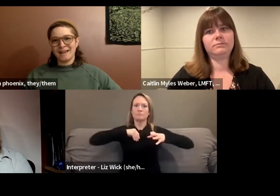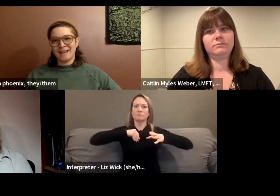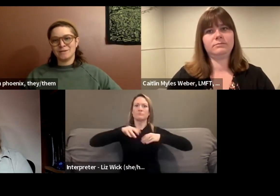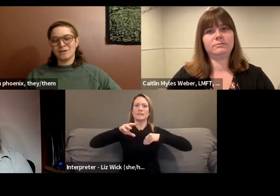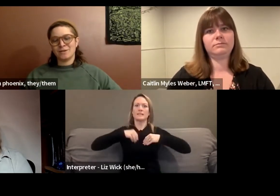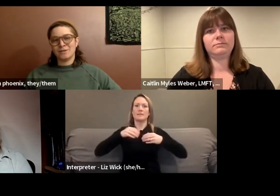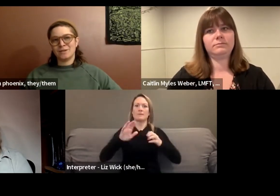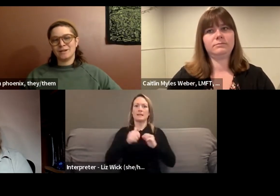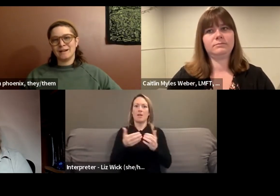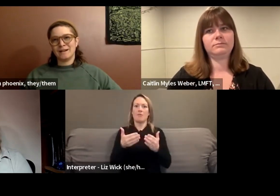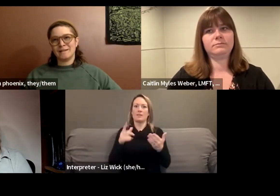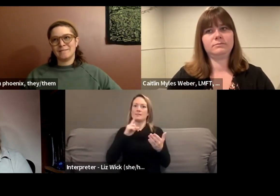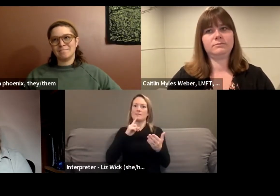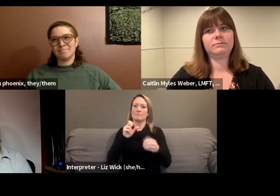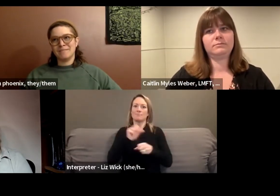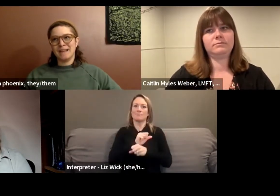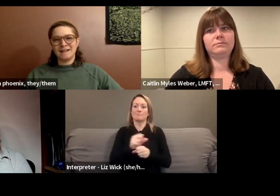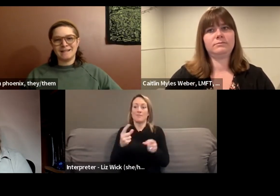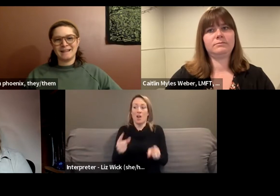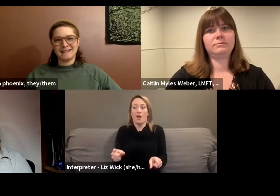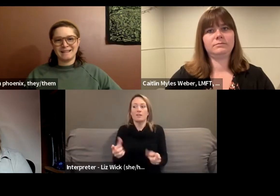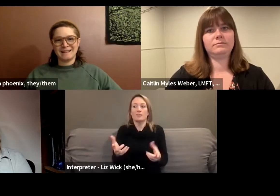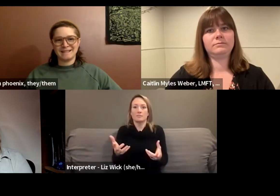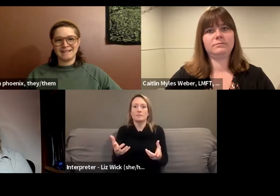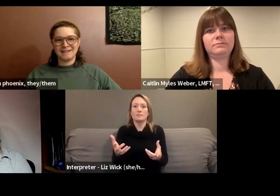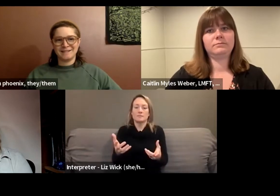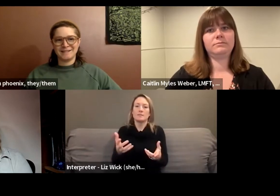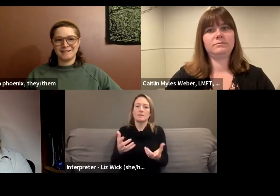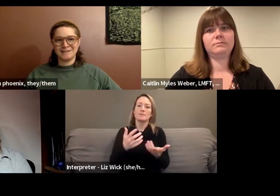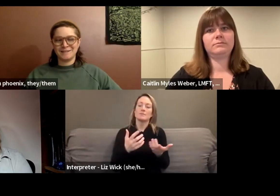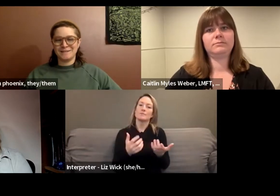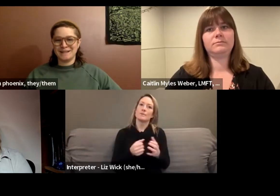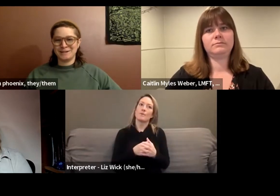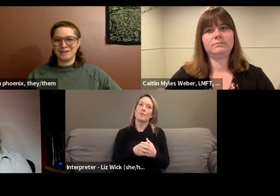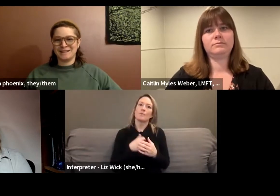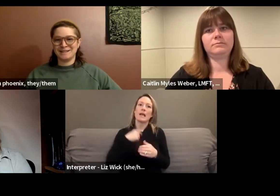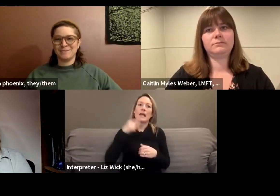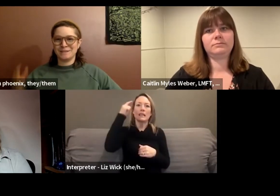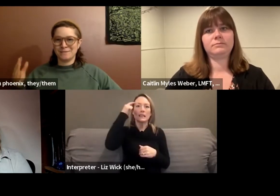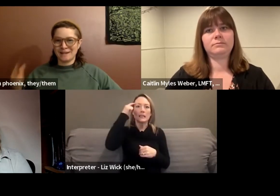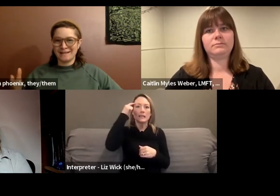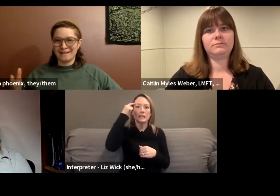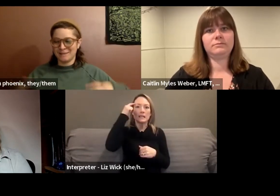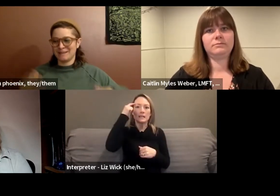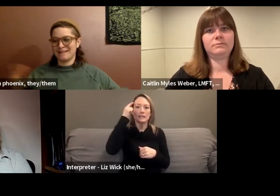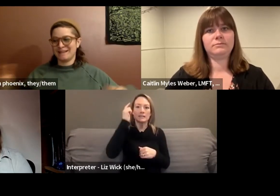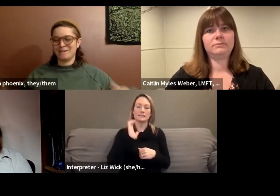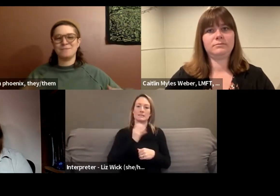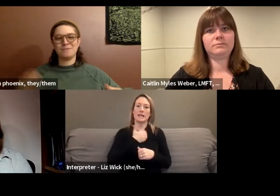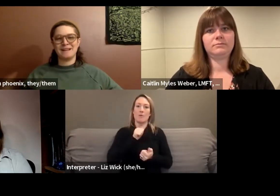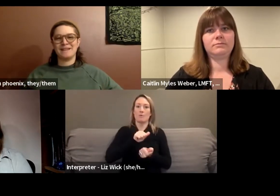And so yeah, I think there's limitations with the modalities but then you can bring in